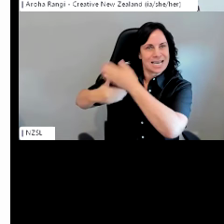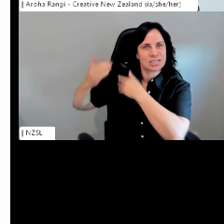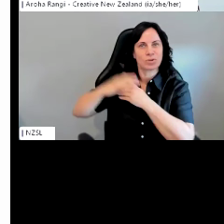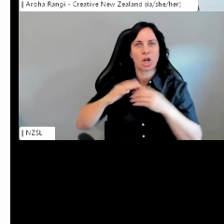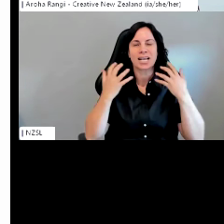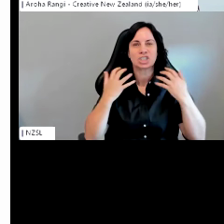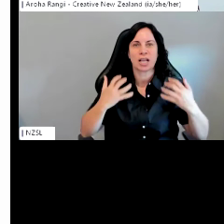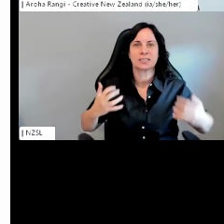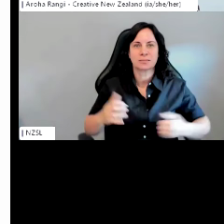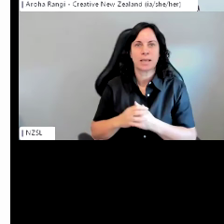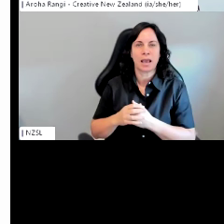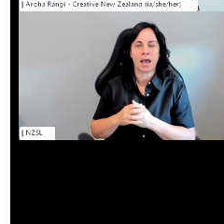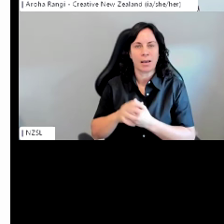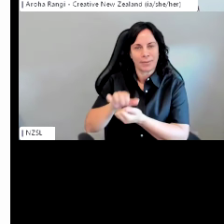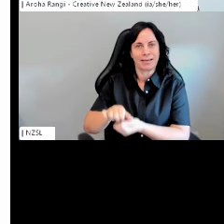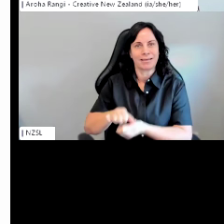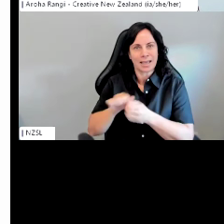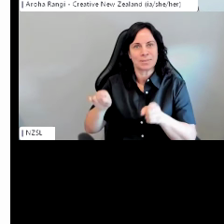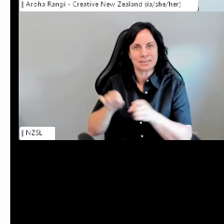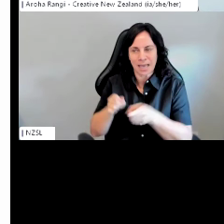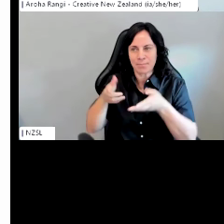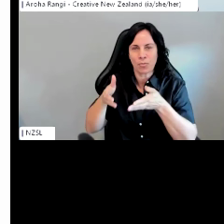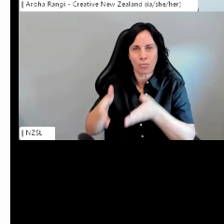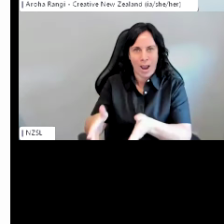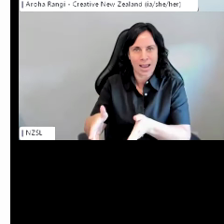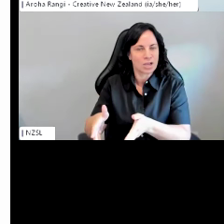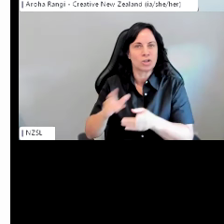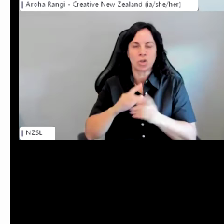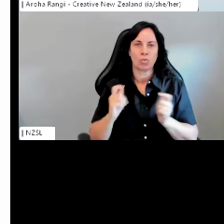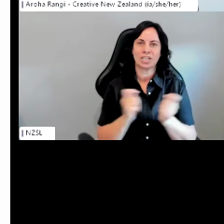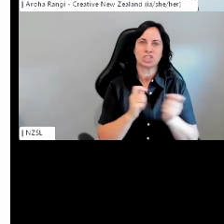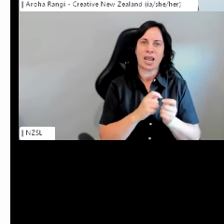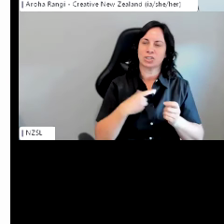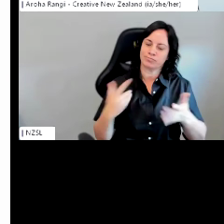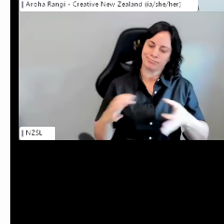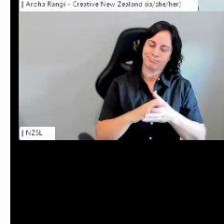with it. Um, perspective of really fascinated by something, have a a particular interest,